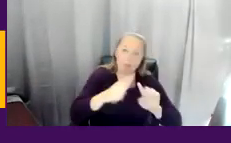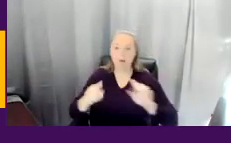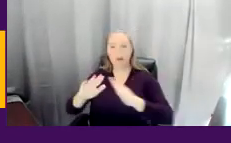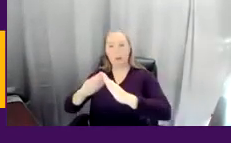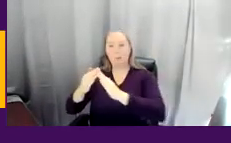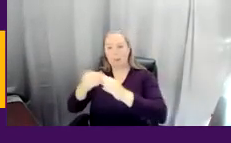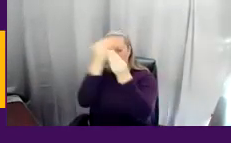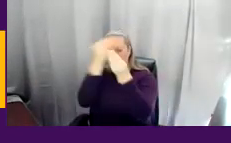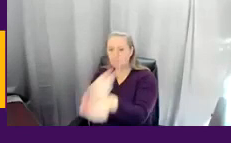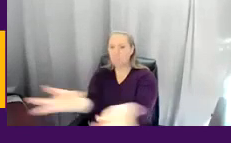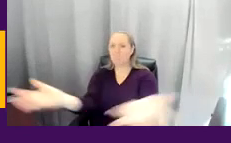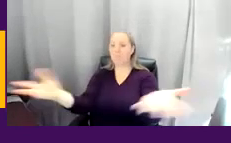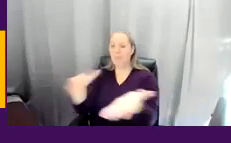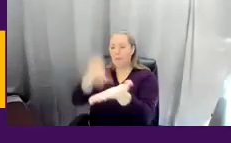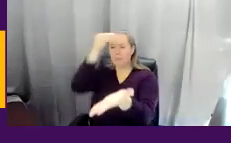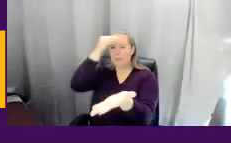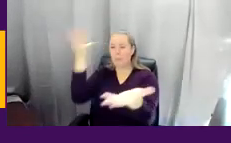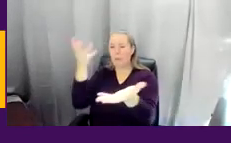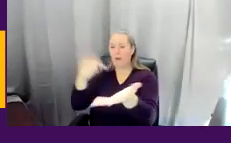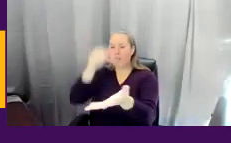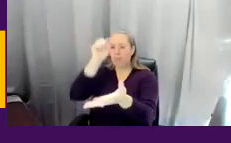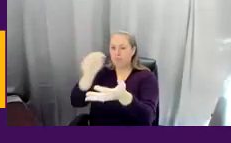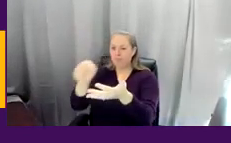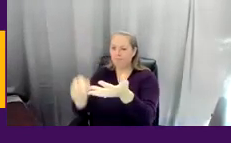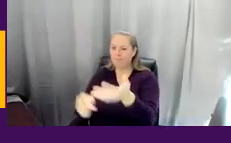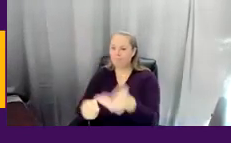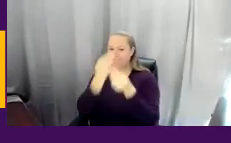FURTHER DISSEMINATION, SHARING OUT THE RESULT